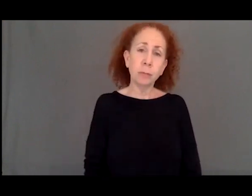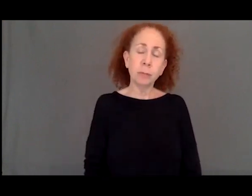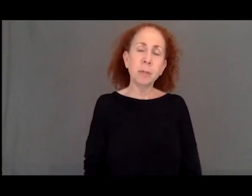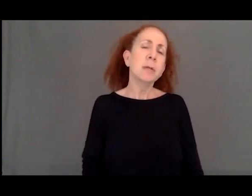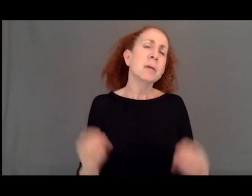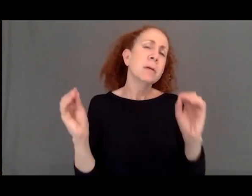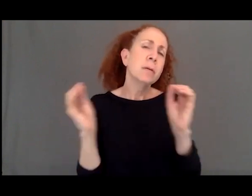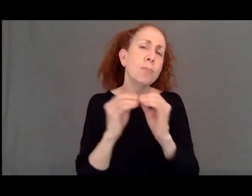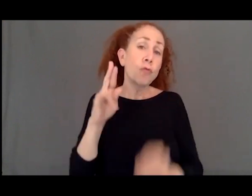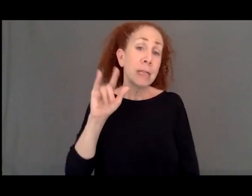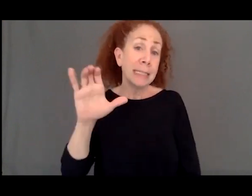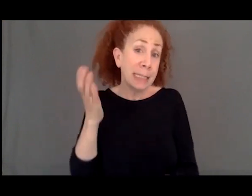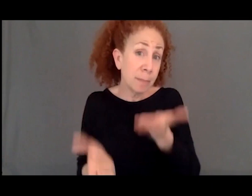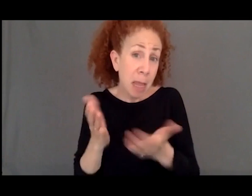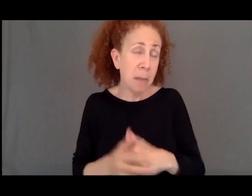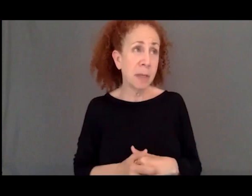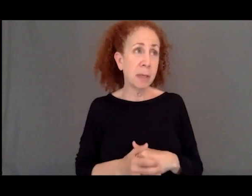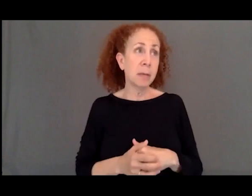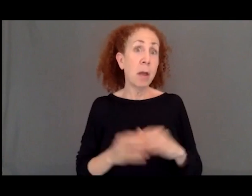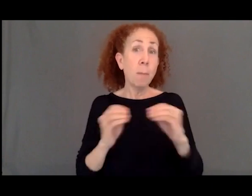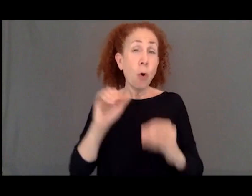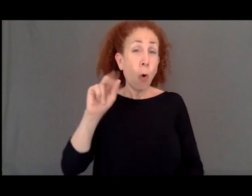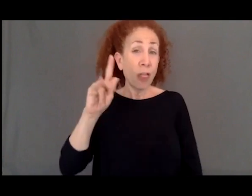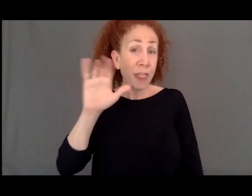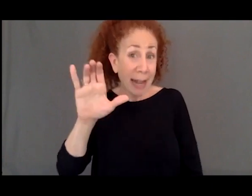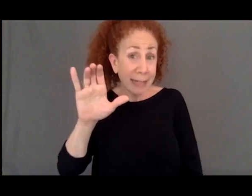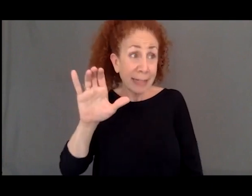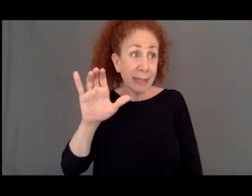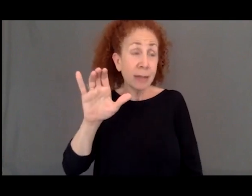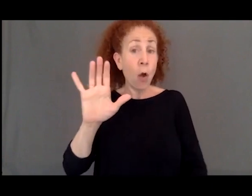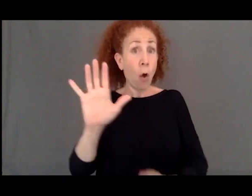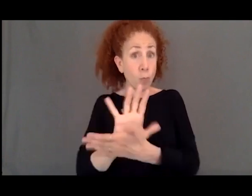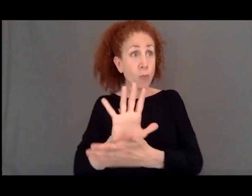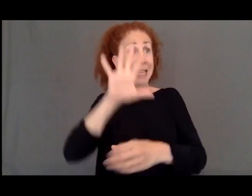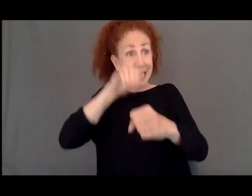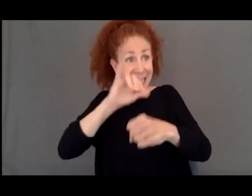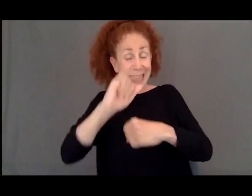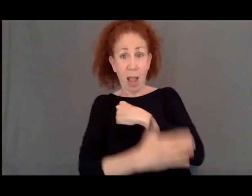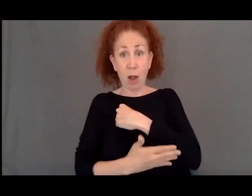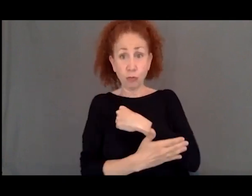a little more realistic, a little more authentic, for a movie set in a certain country,